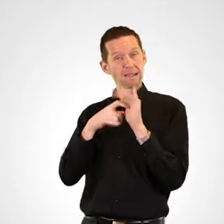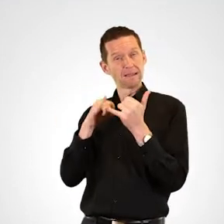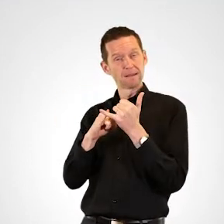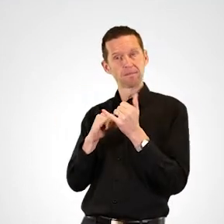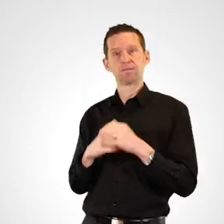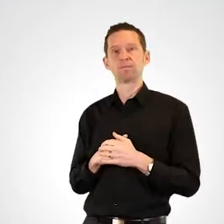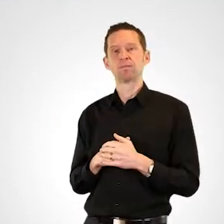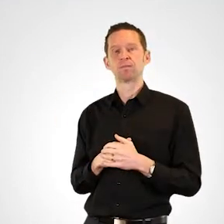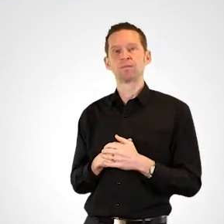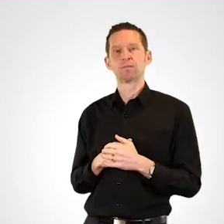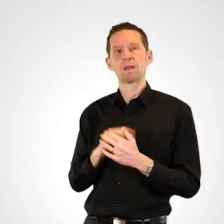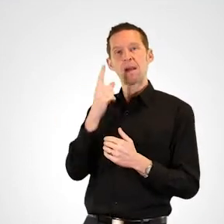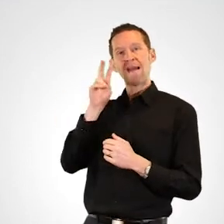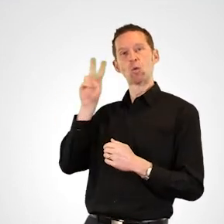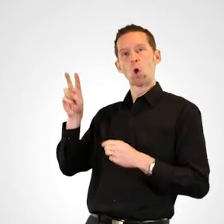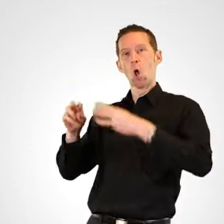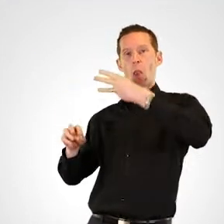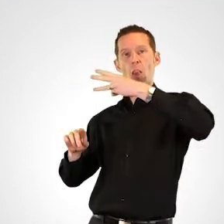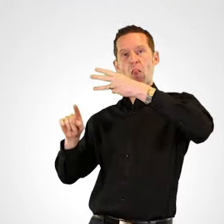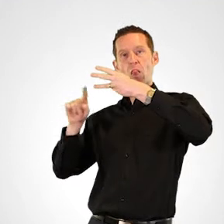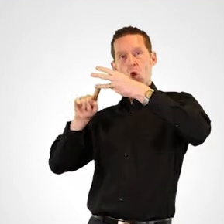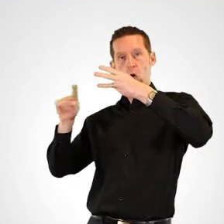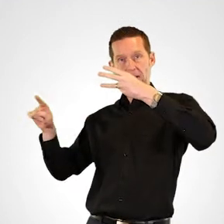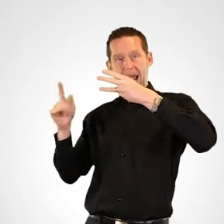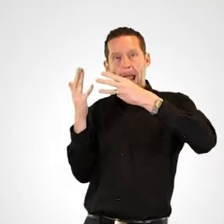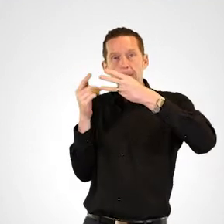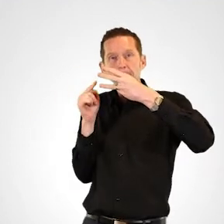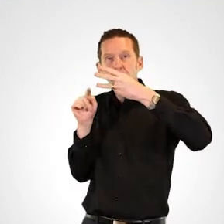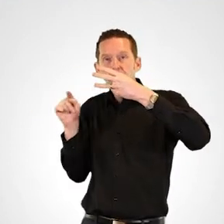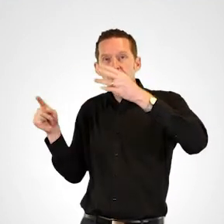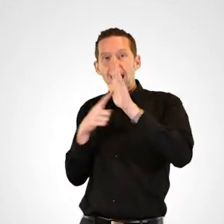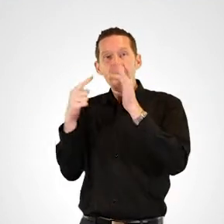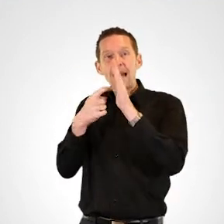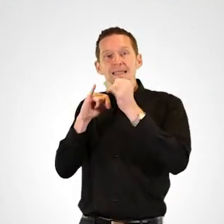but take a look at the third line. If you count how many letters are in that word,